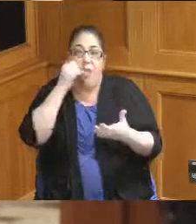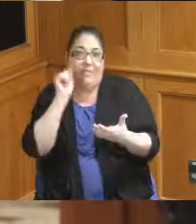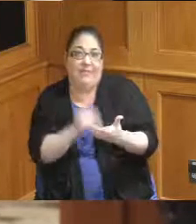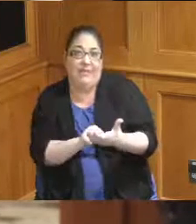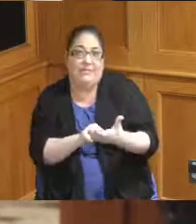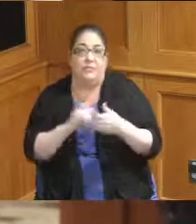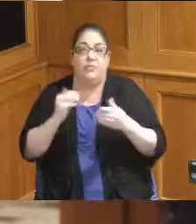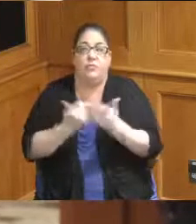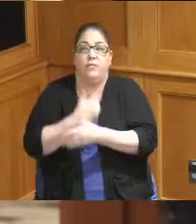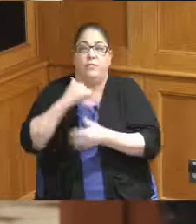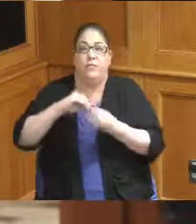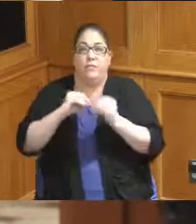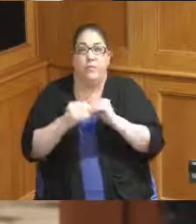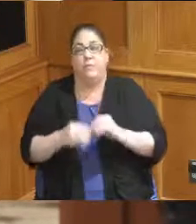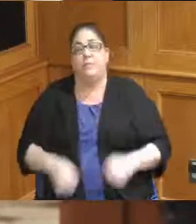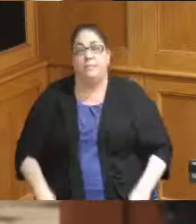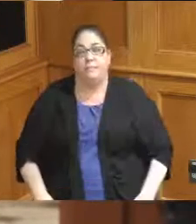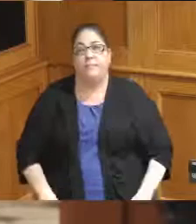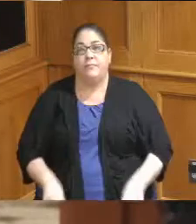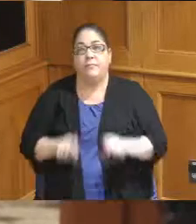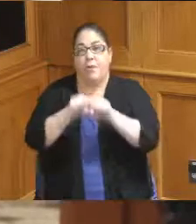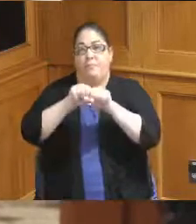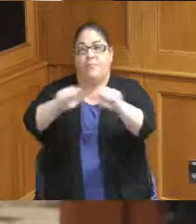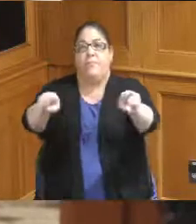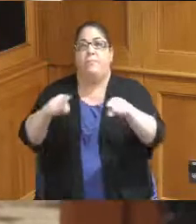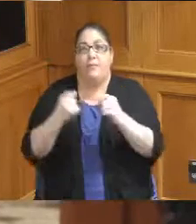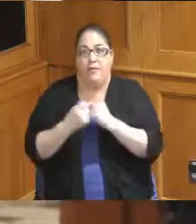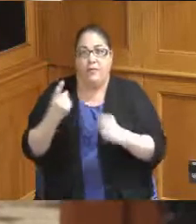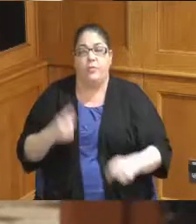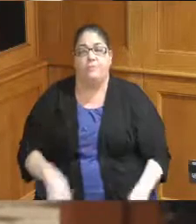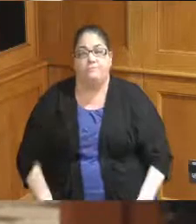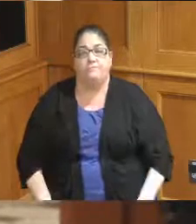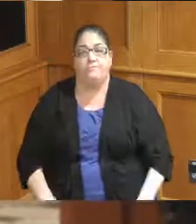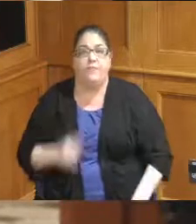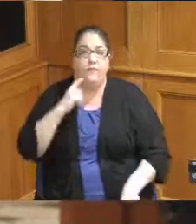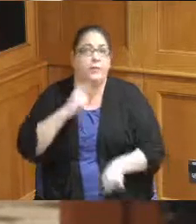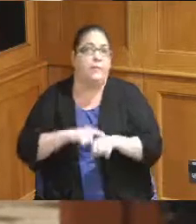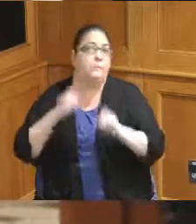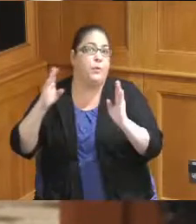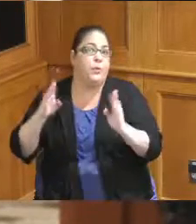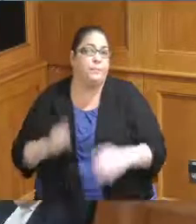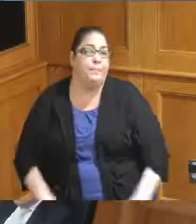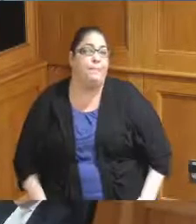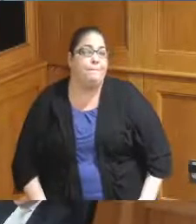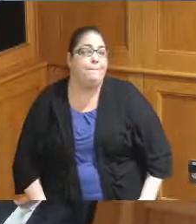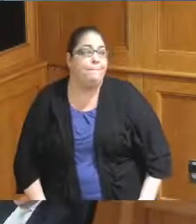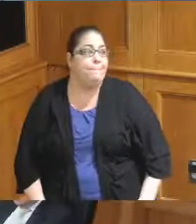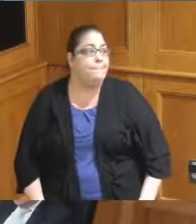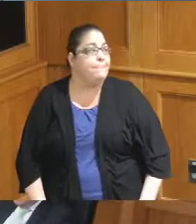or a different number for the certain defined time period thank you I had a question how long